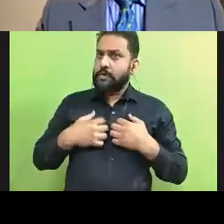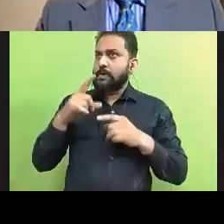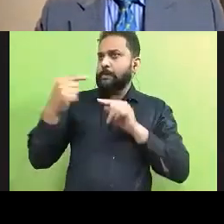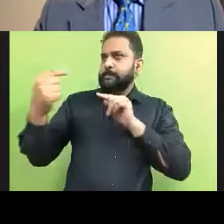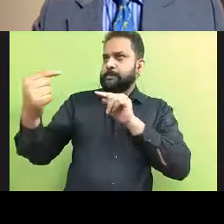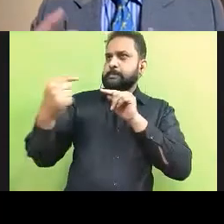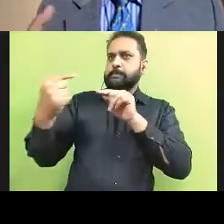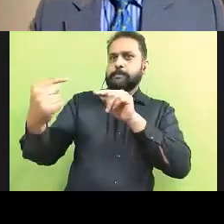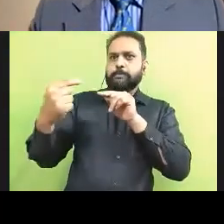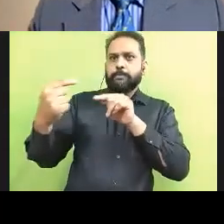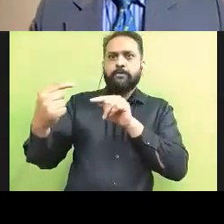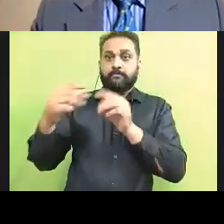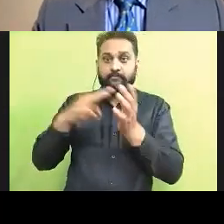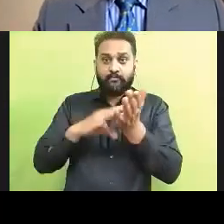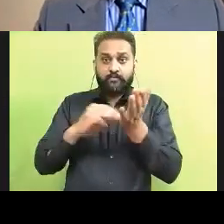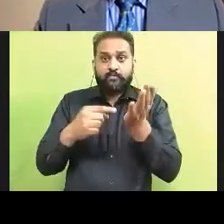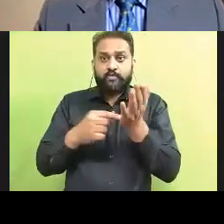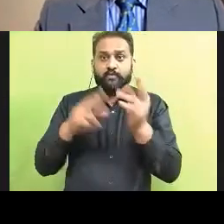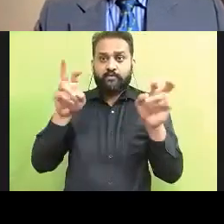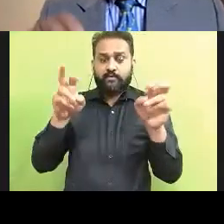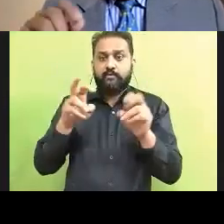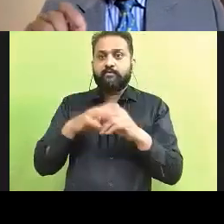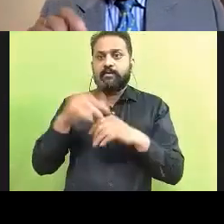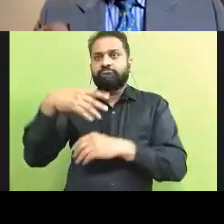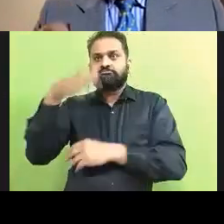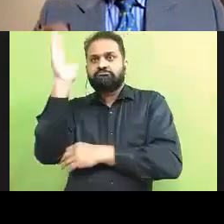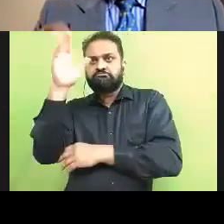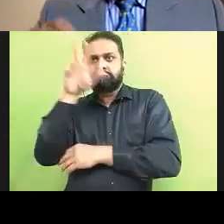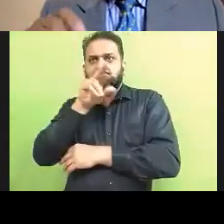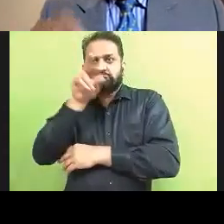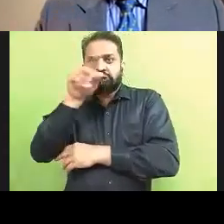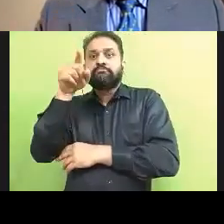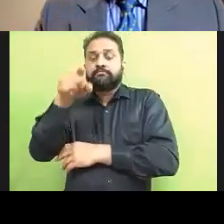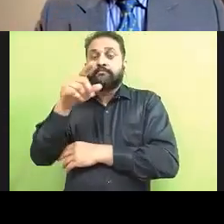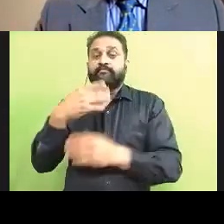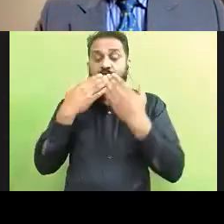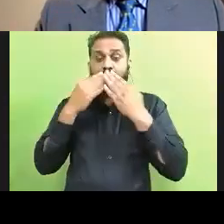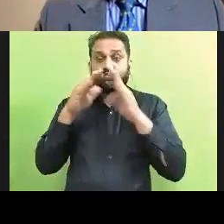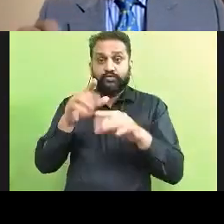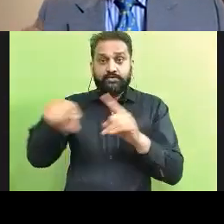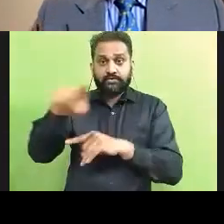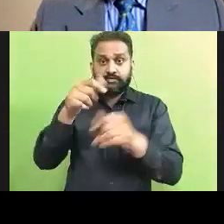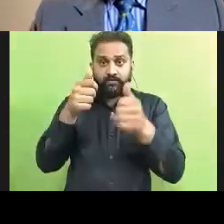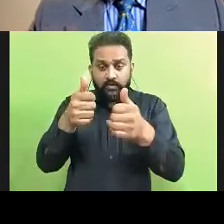when you are making an oral presentation so a good student and good team can only look at that